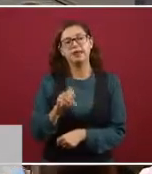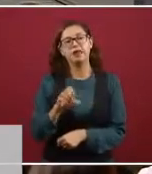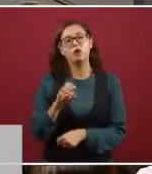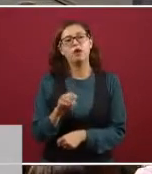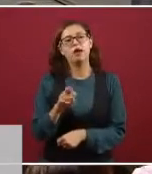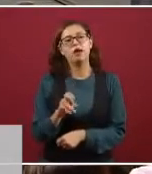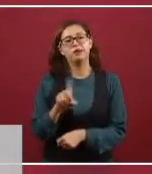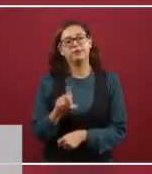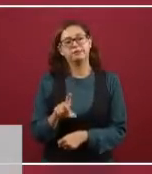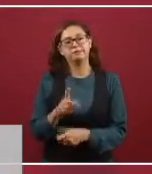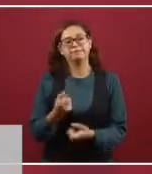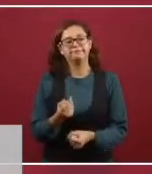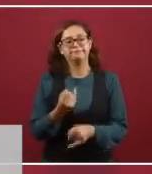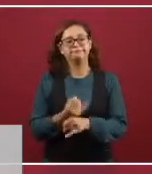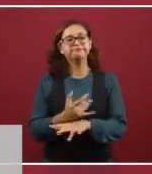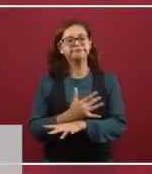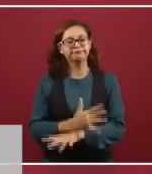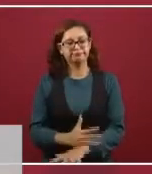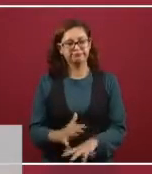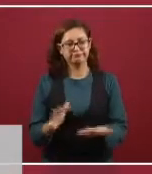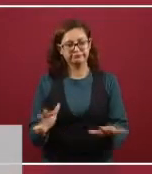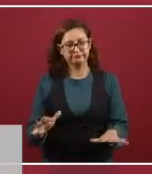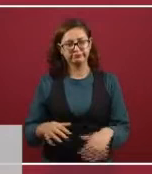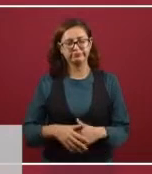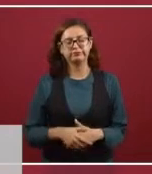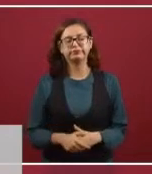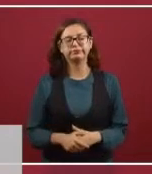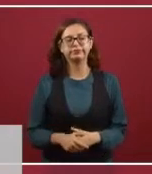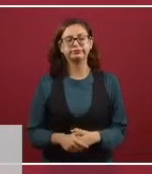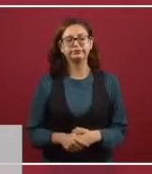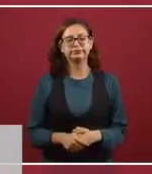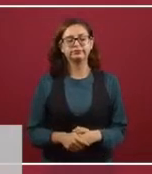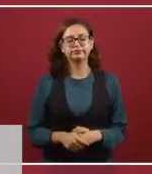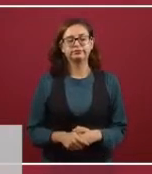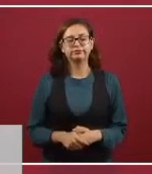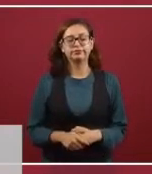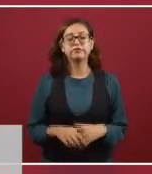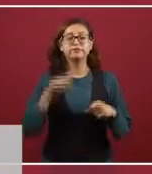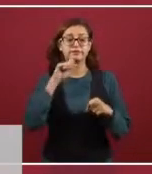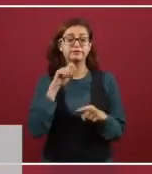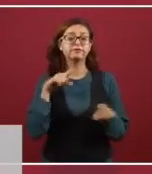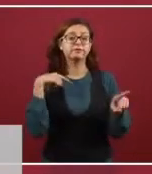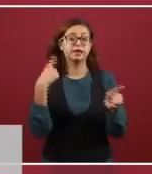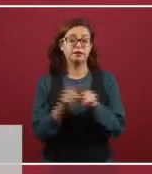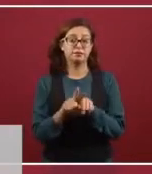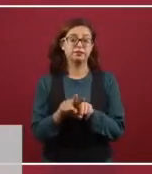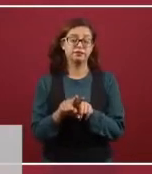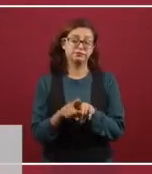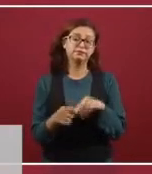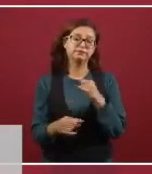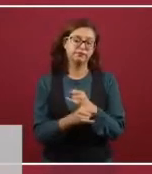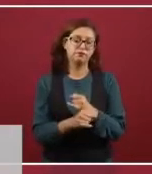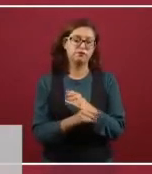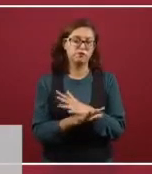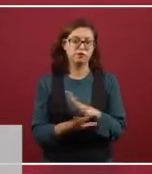The PRI promotes that the President's state of health be made known to which he replies that he can deliver all his analyzes without any problem